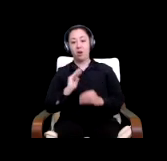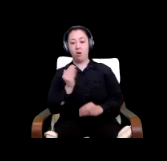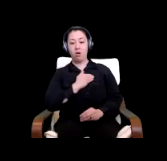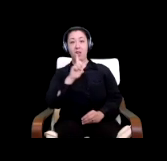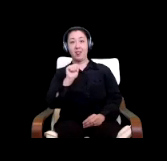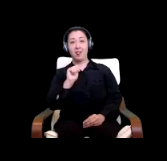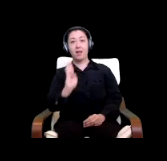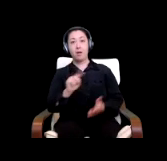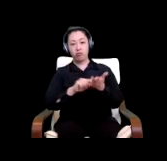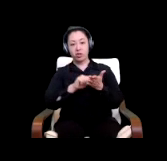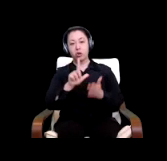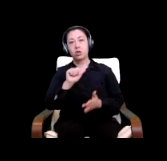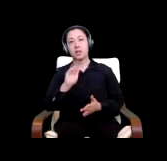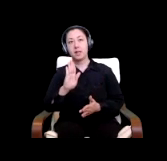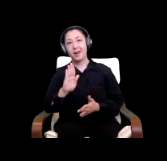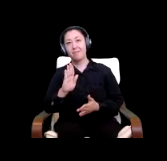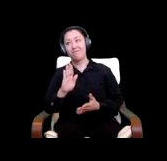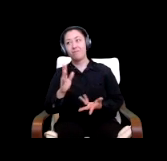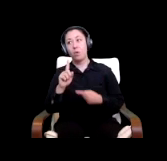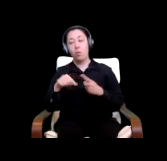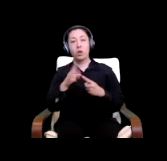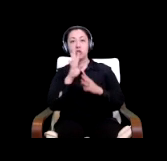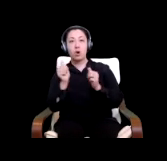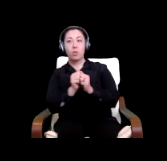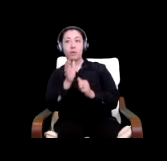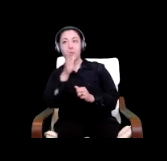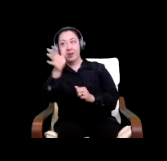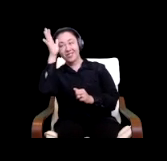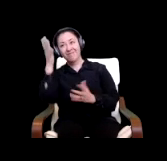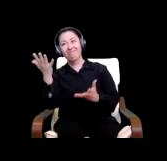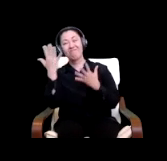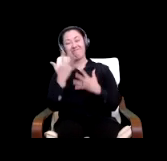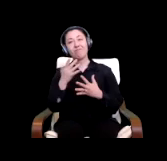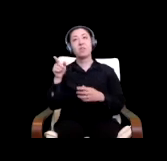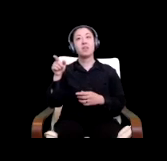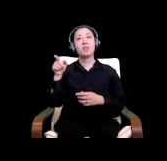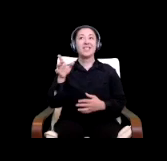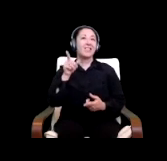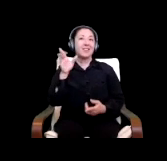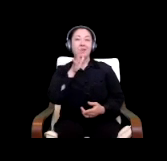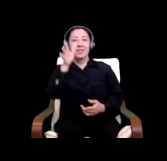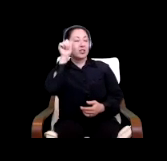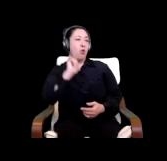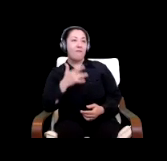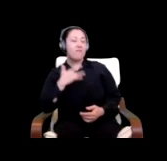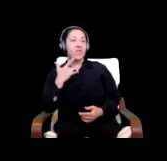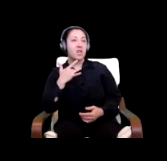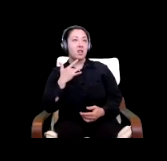parents his parents do not always feel heard by educators. Parents are used to being in